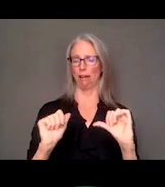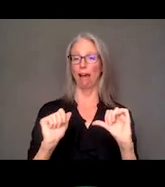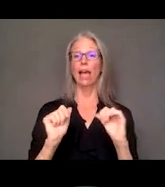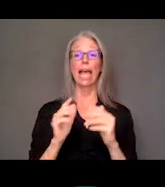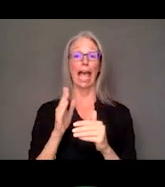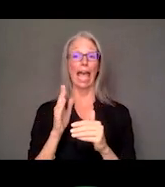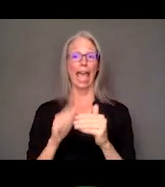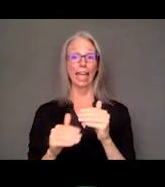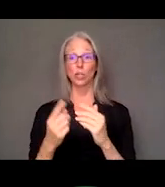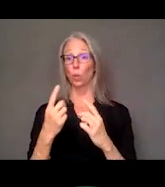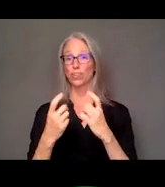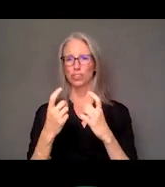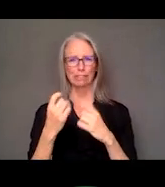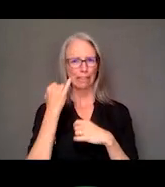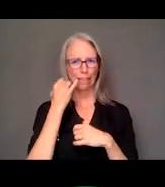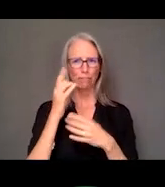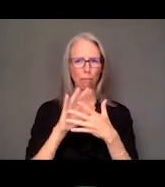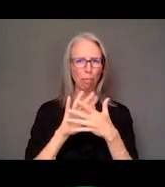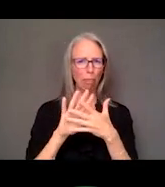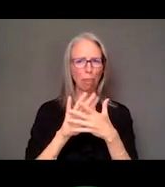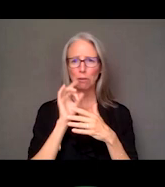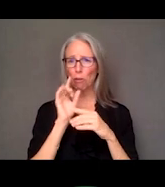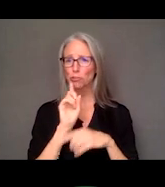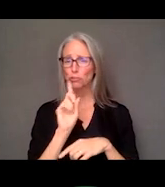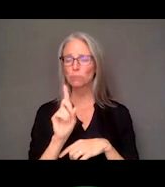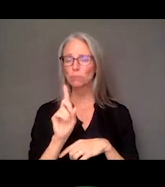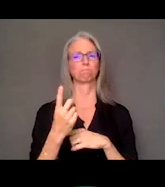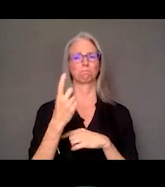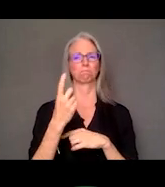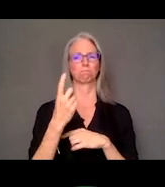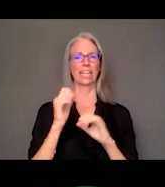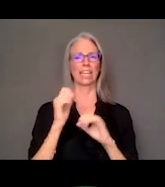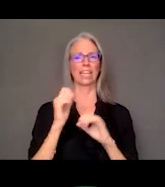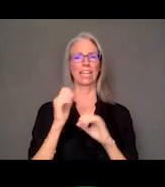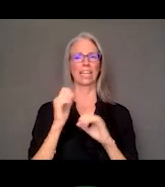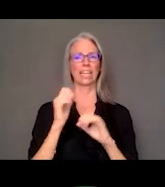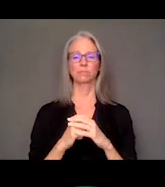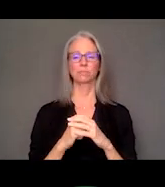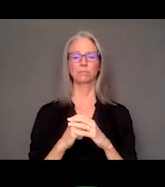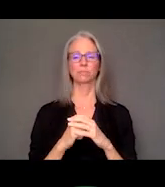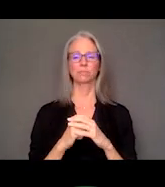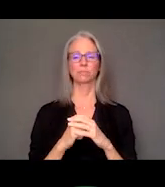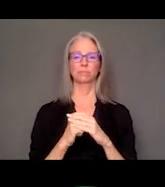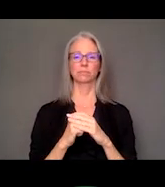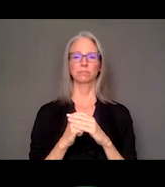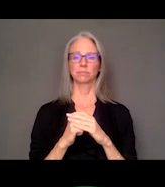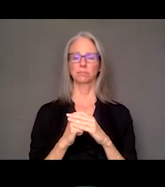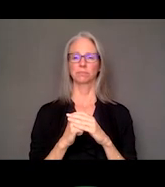I'll be answering both the French and English questions.